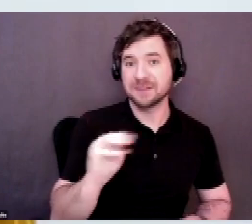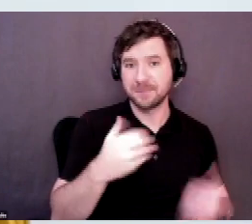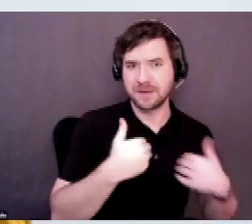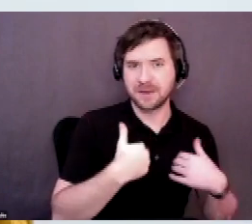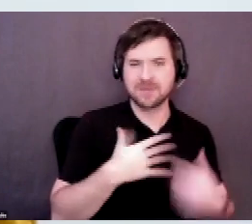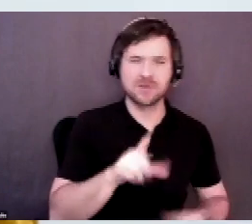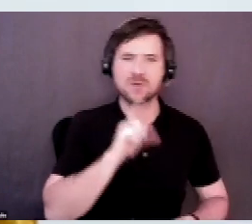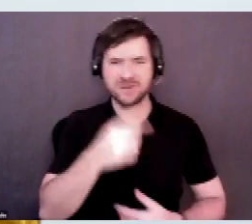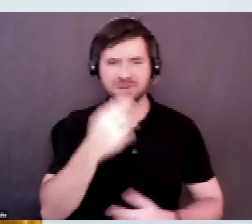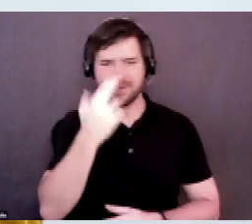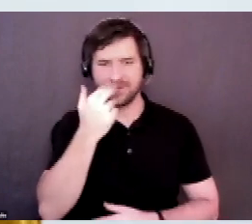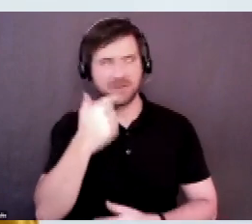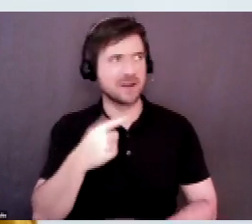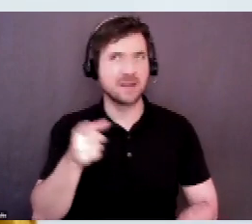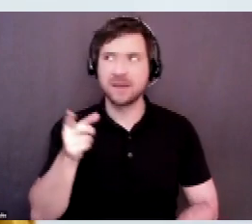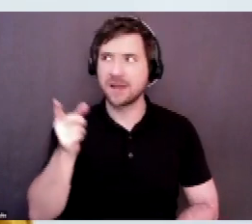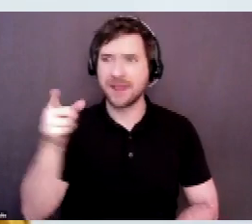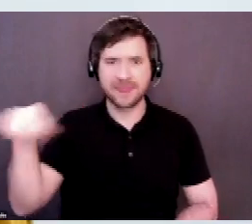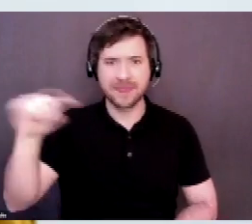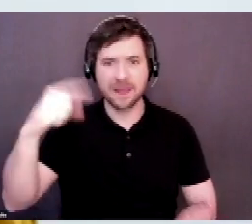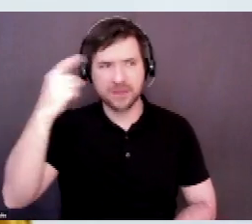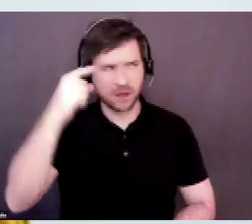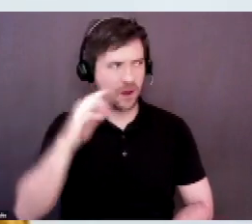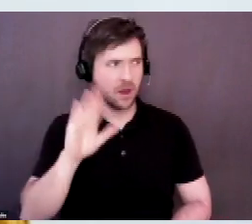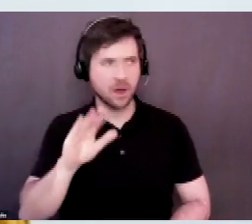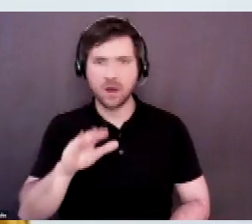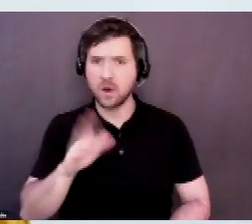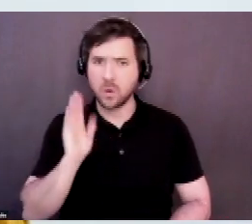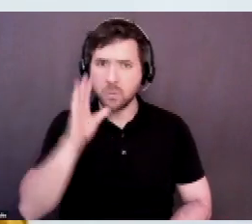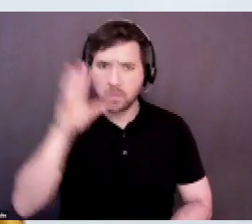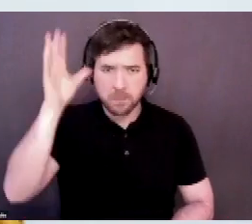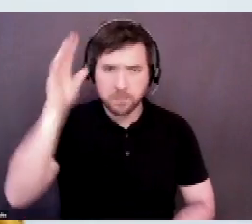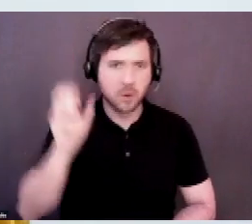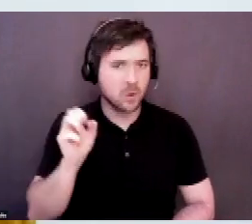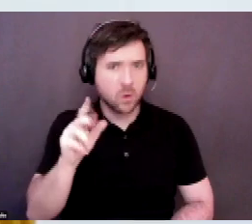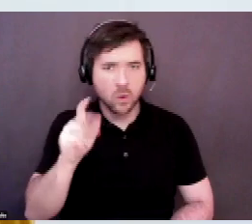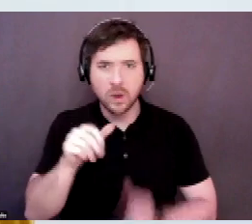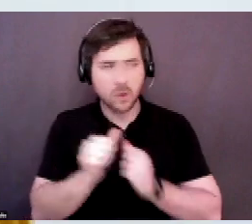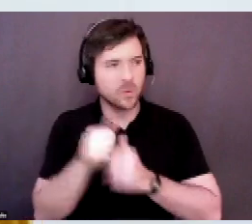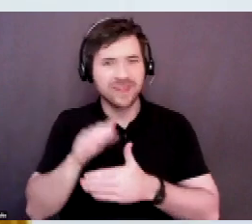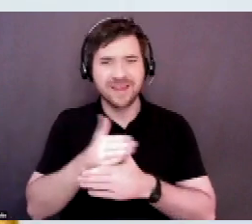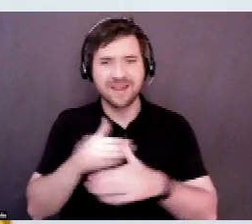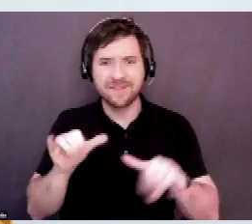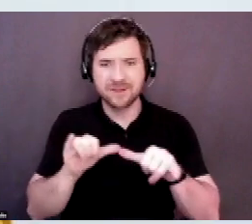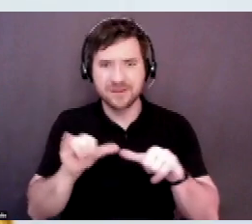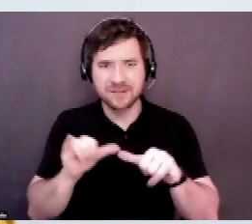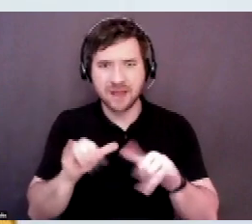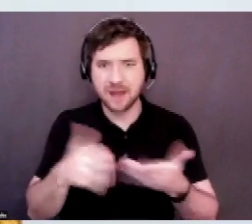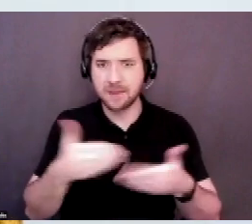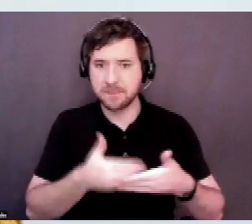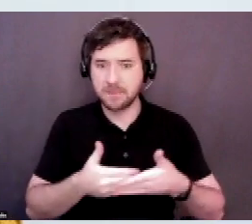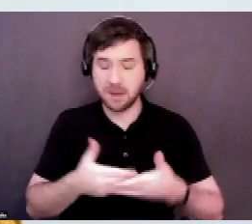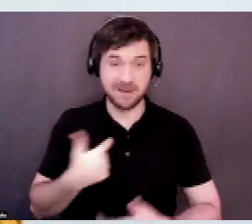oh, are the parents going to be okay with the decision? And I kind of was taken aback by that, to be honest with you, both times.